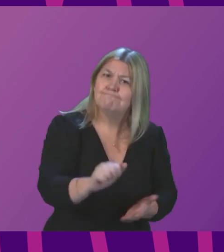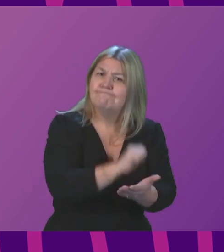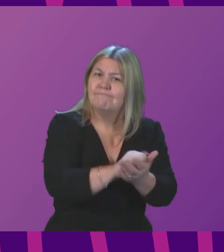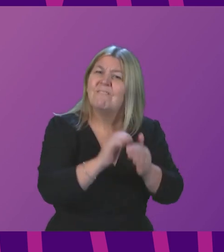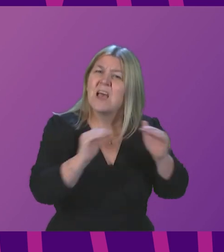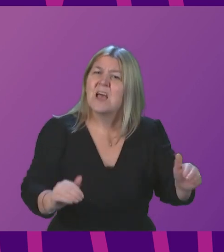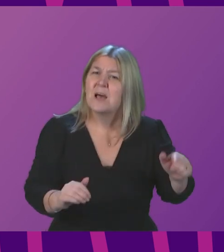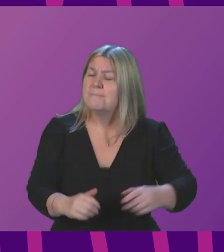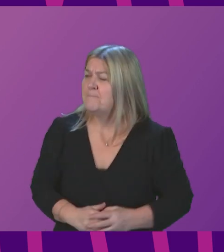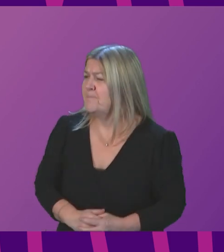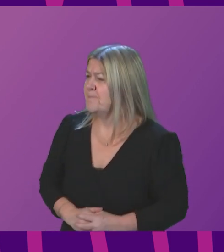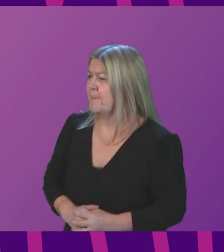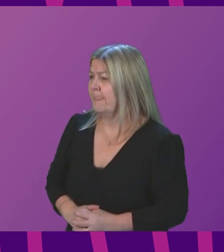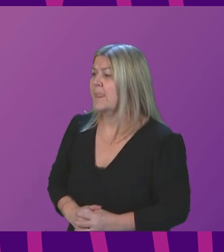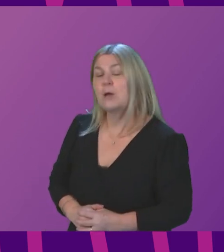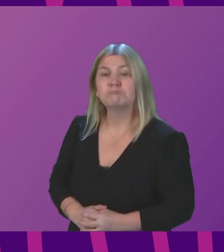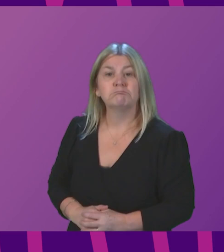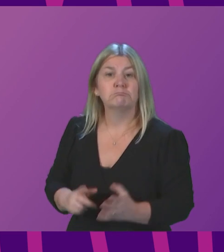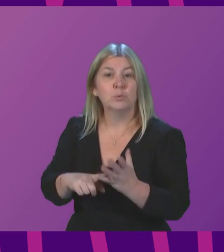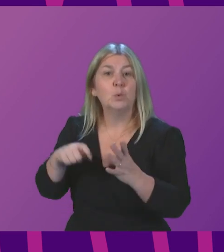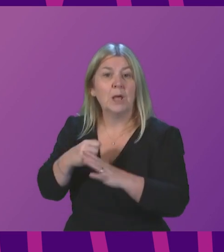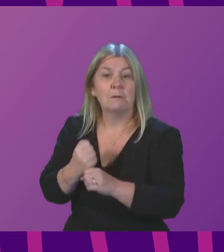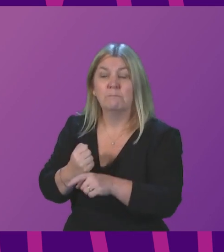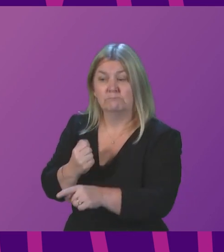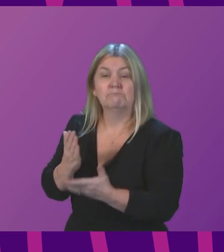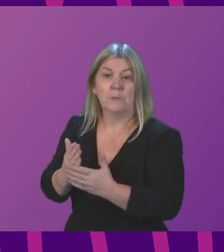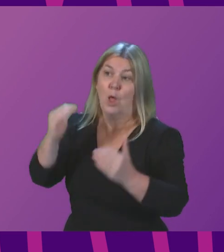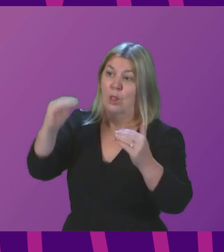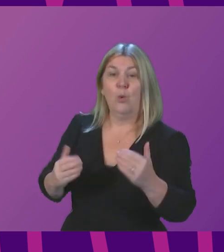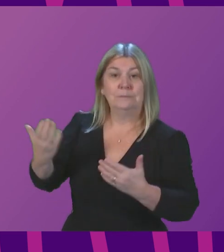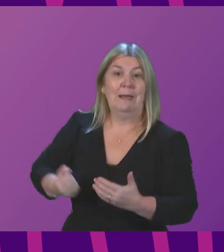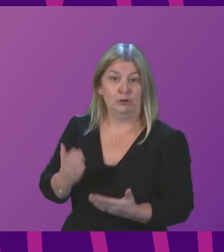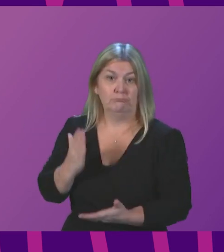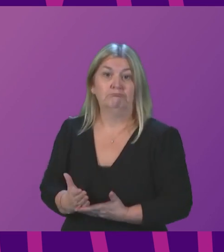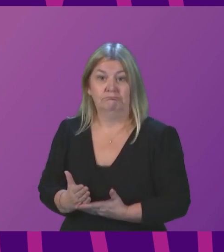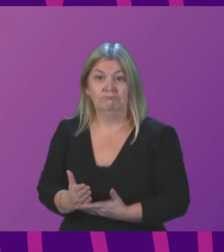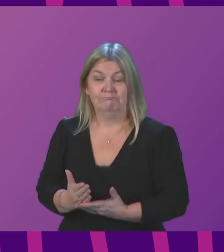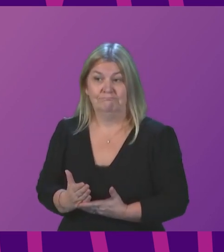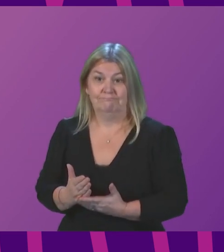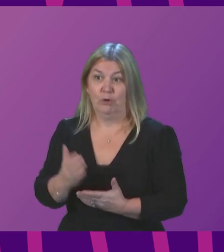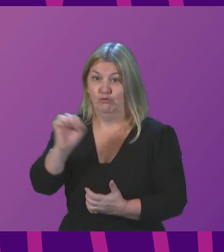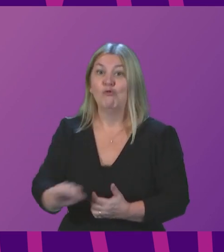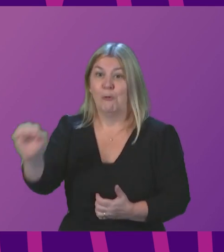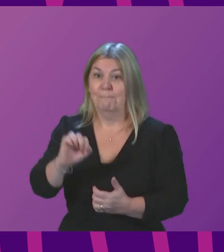The UK has one of the lowest levels of state pension found anywhere in Europe. It is disgraceful